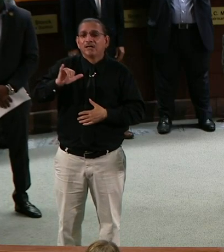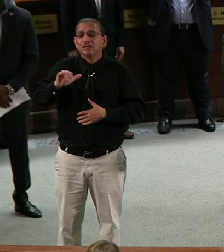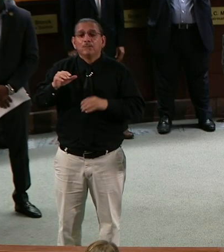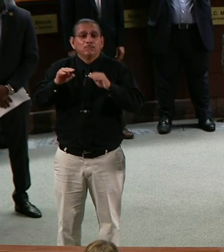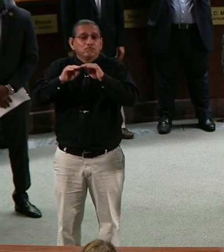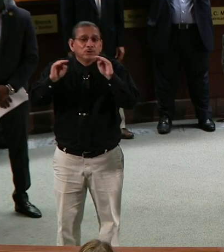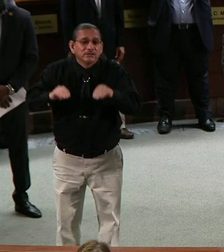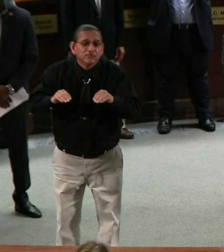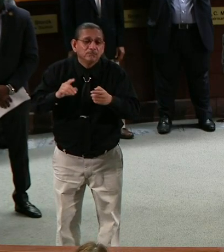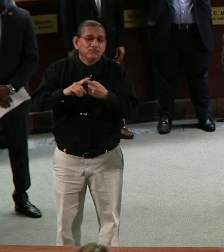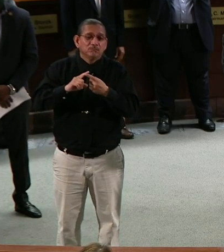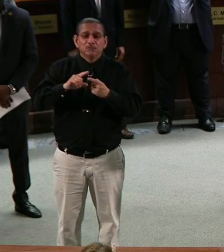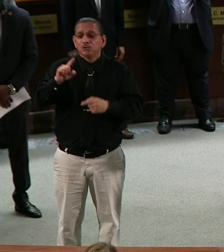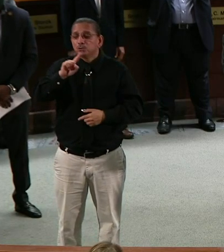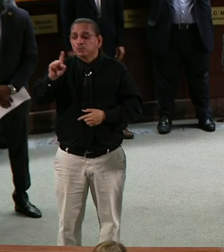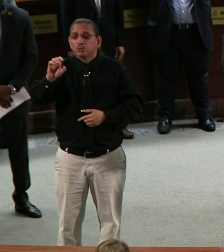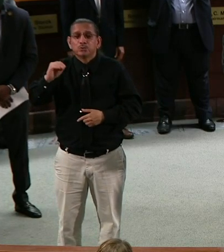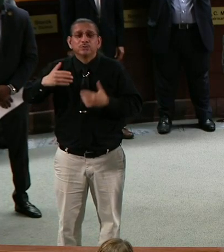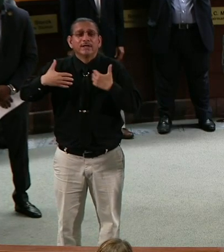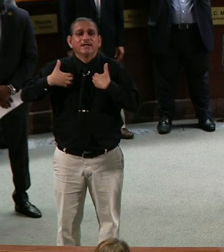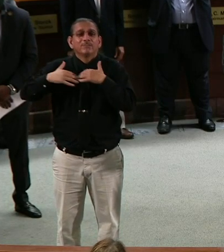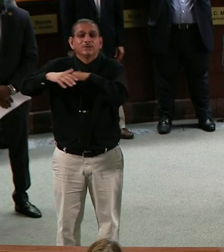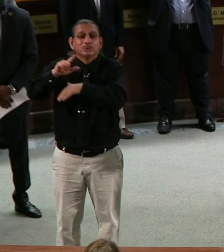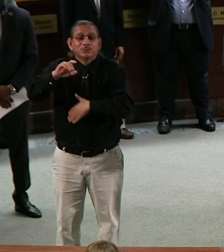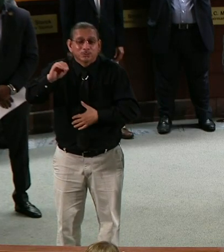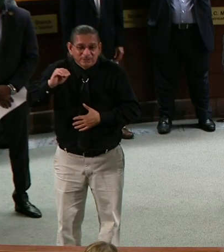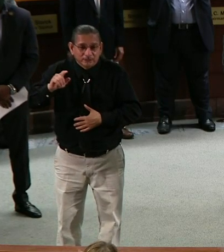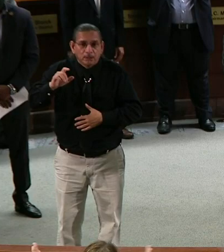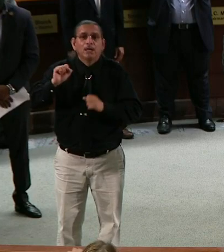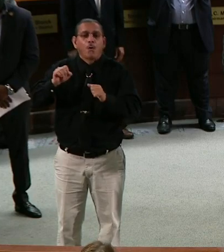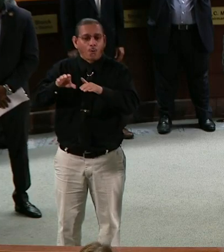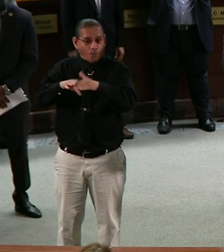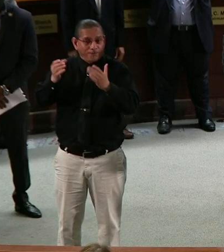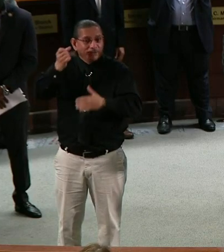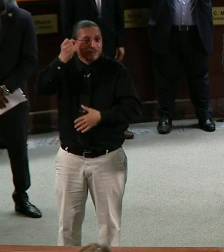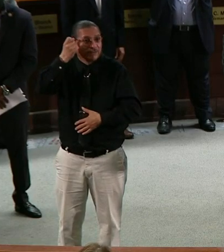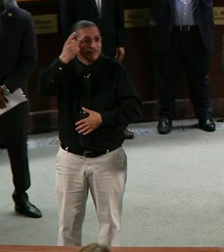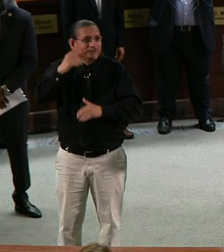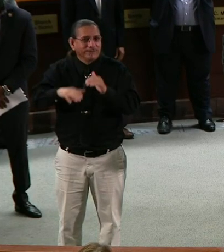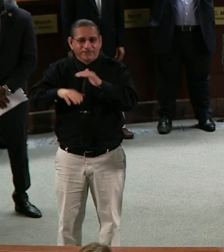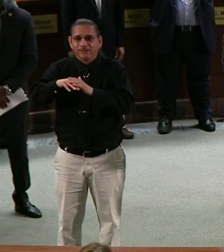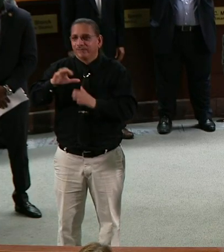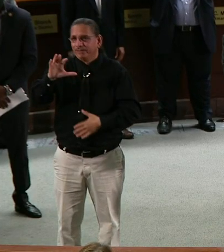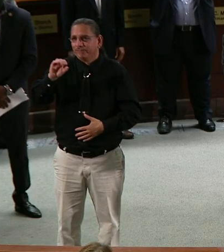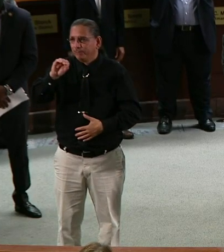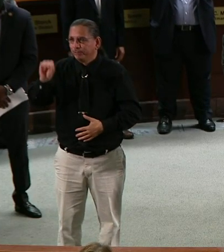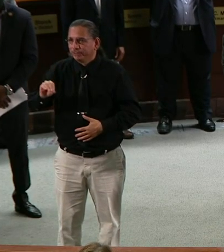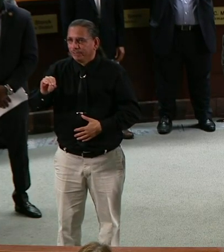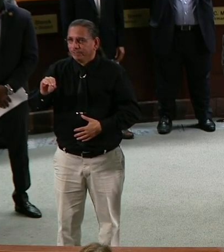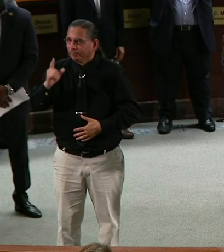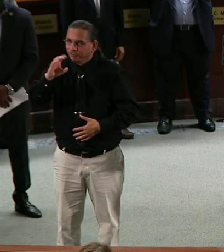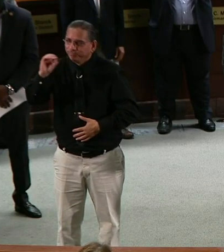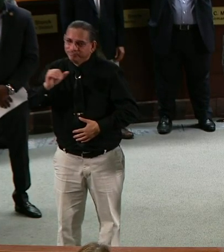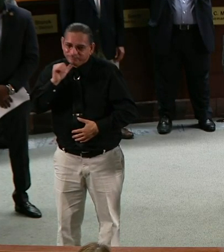MUSEUMS ZOOS AND OTHER OUTDOOR